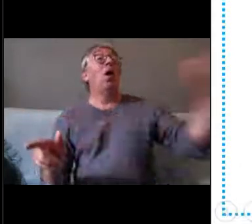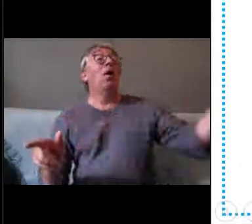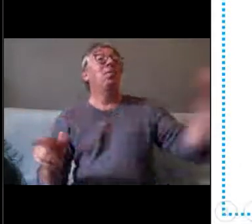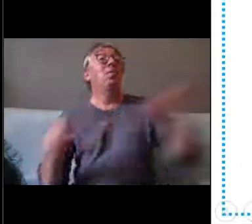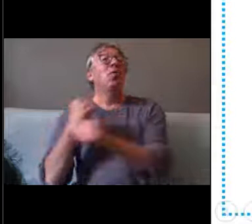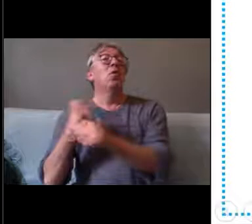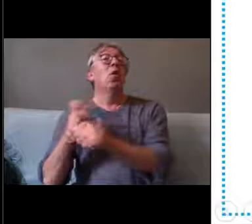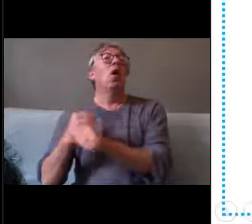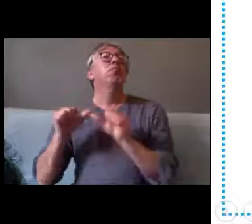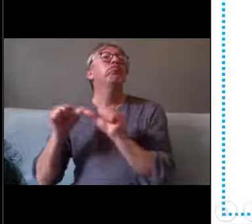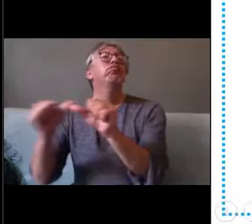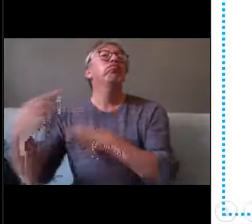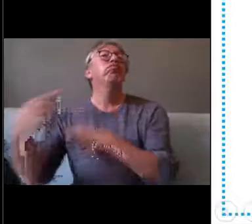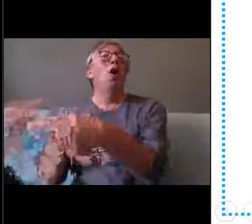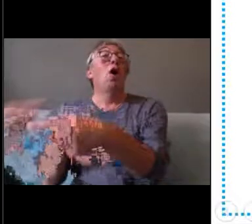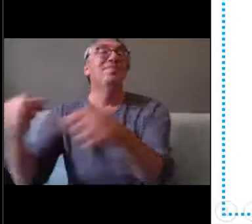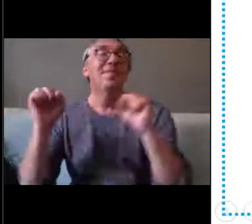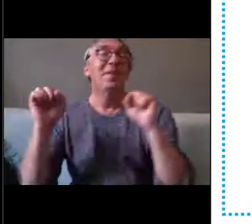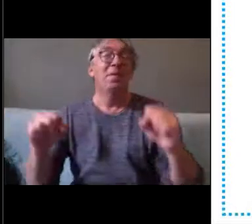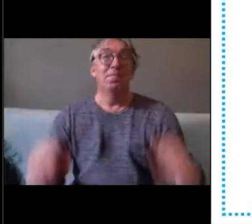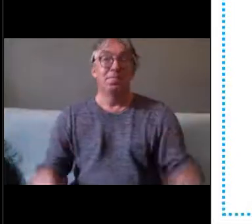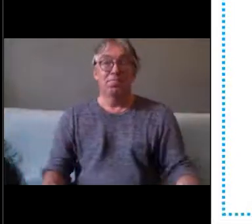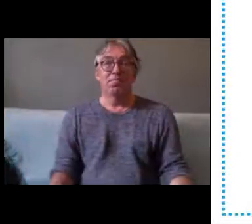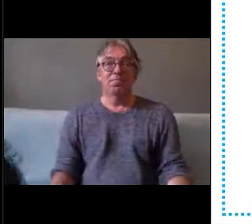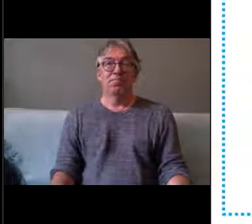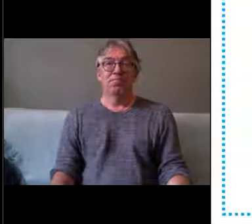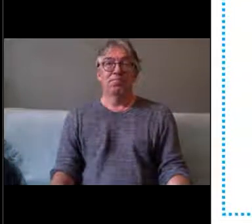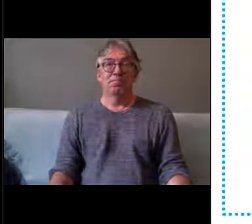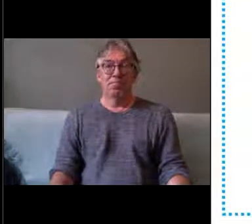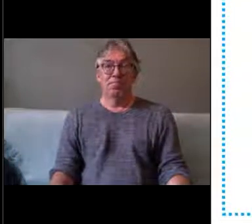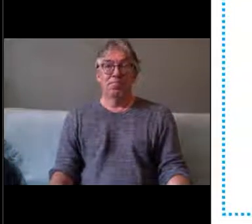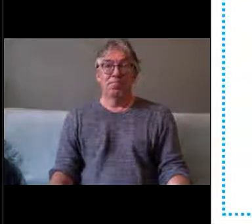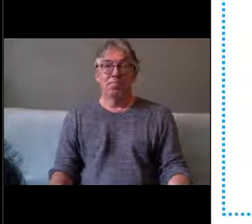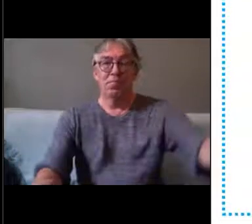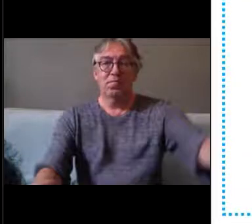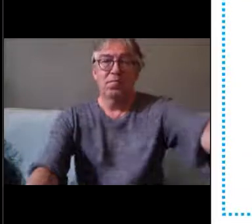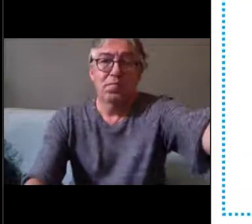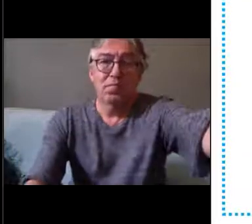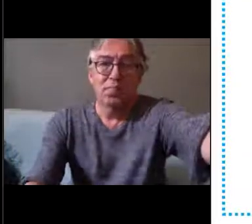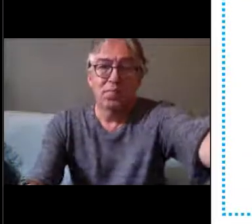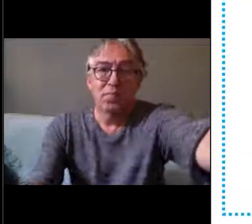Funded projects always entail data capture